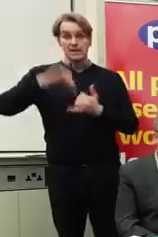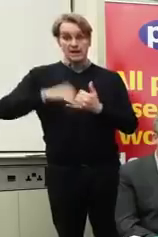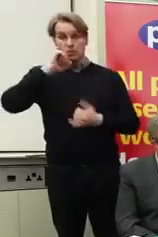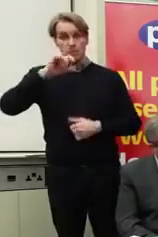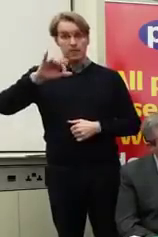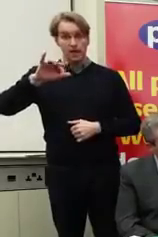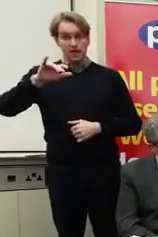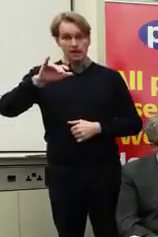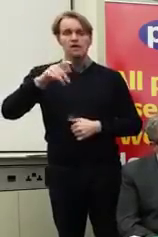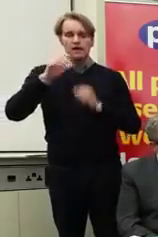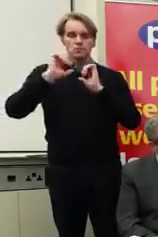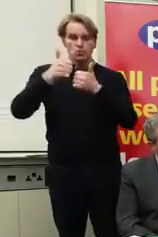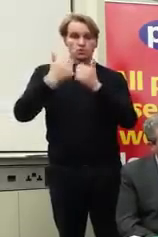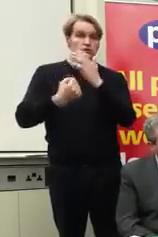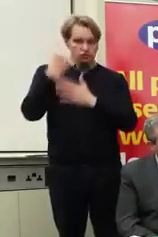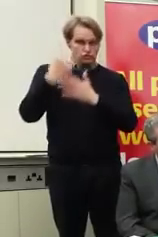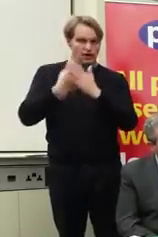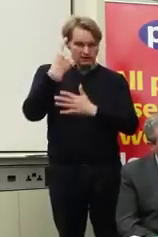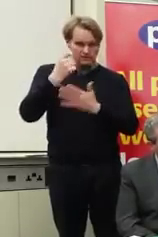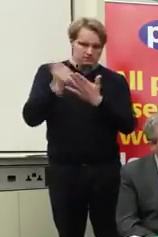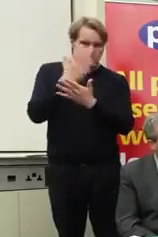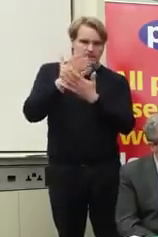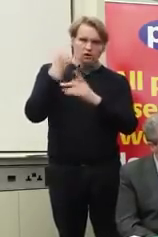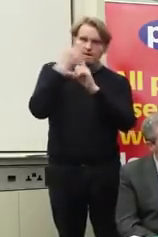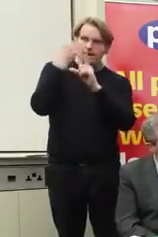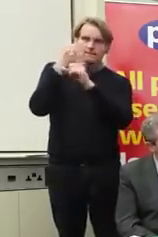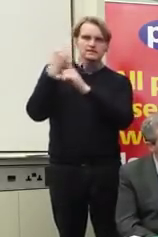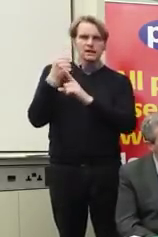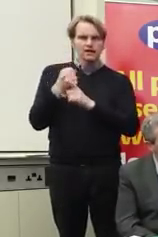good opportunity to ensure that we publicise our pay campaign and the need